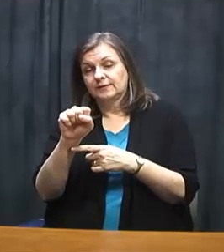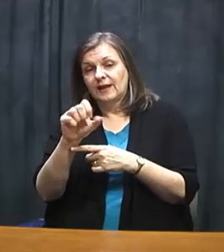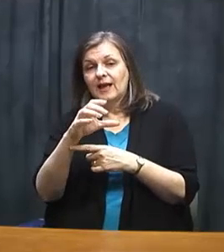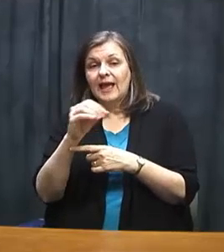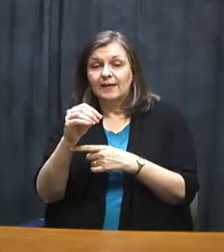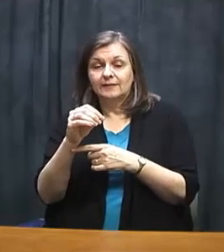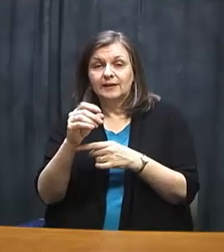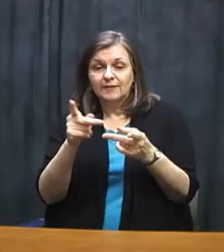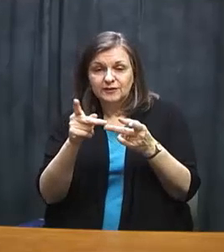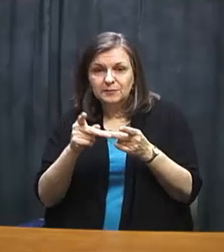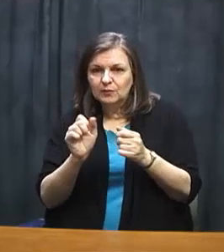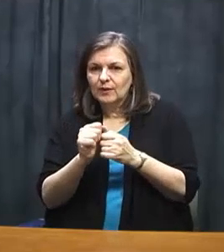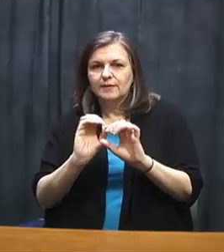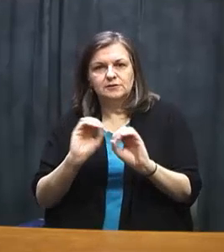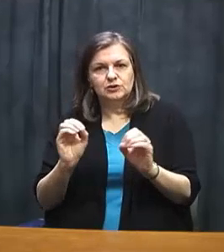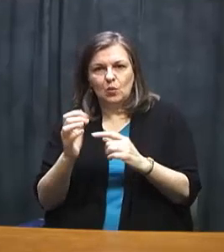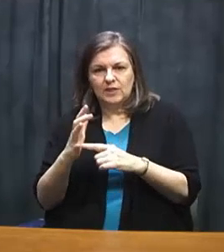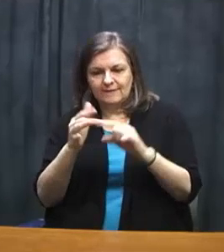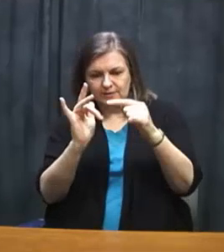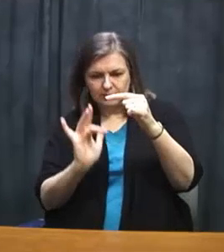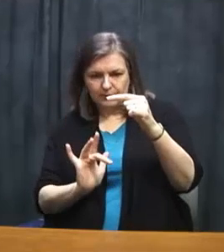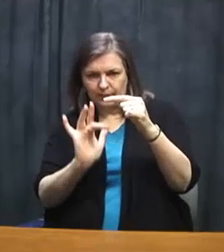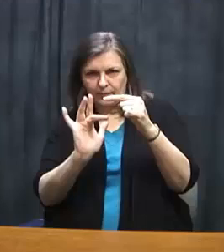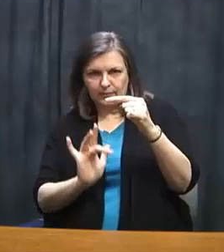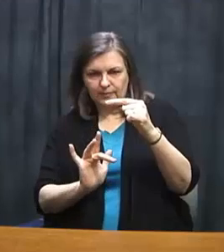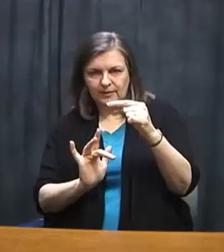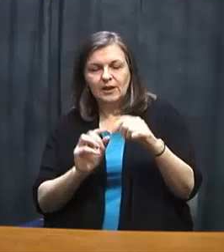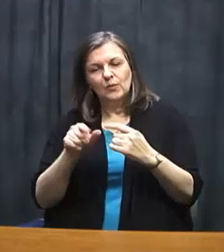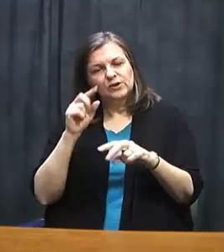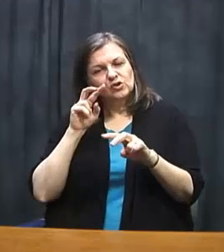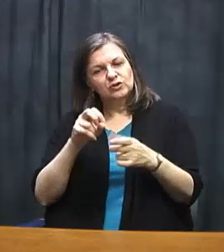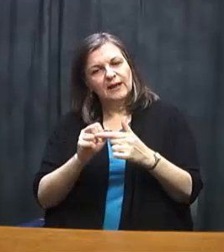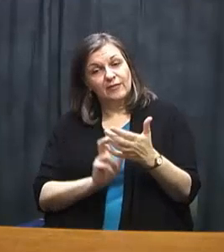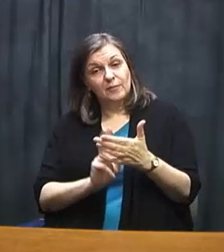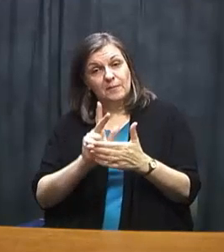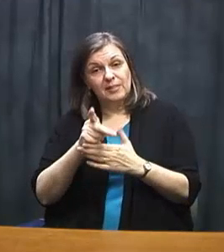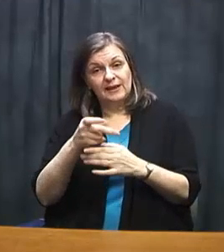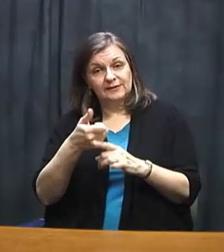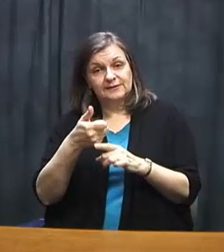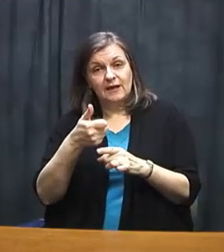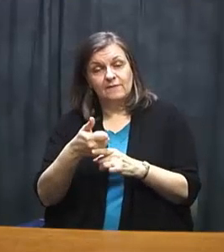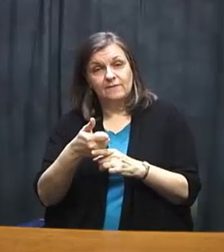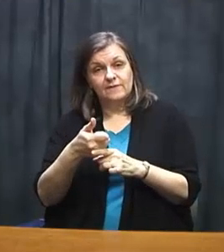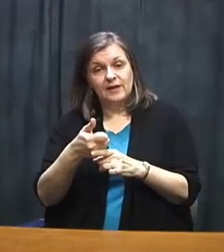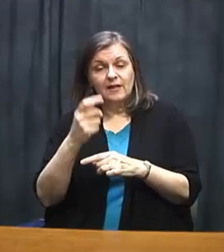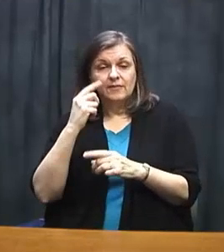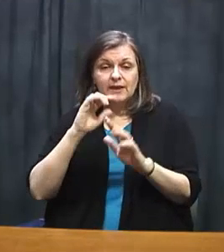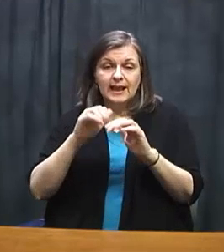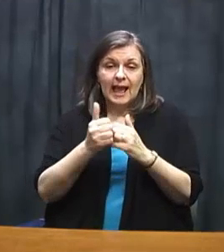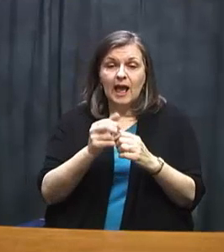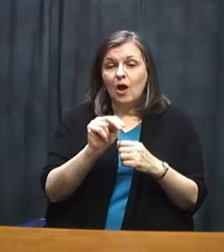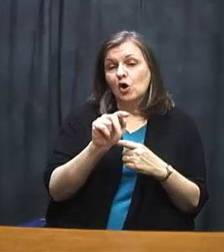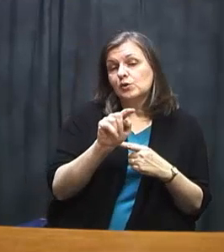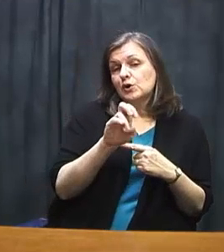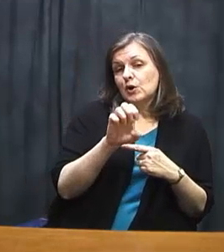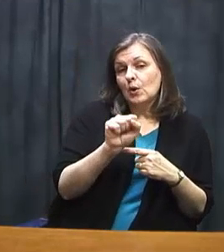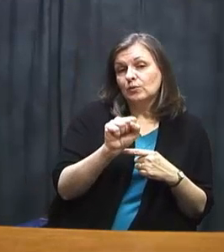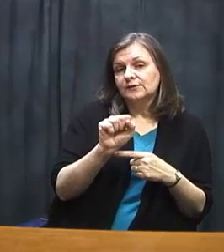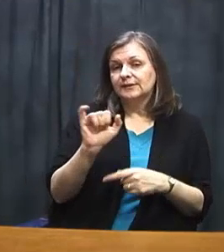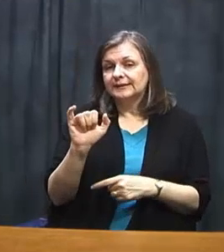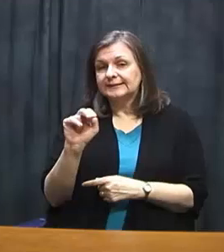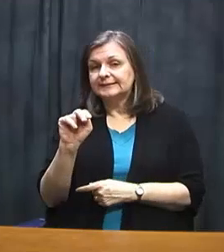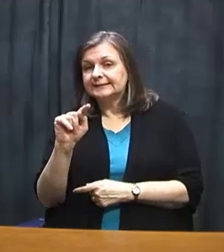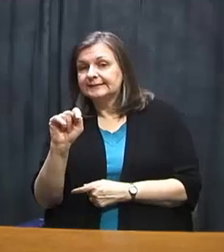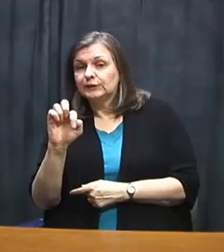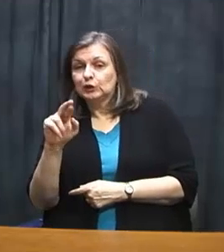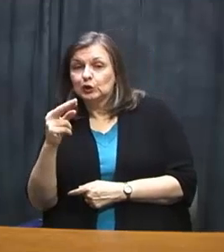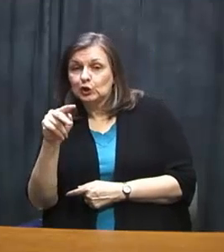so if we actually look at a plant structure in a minute -- we can think about how those nodes and internodes come into play